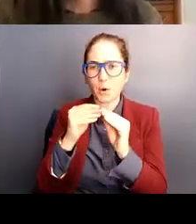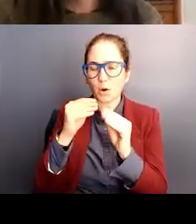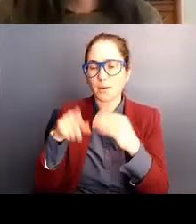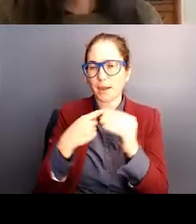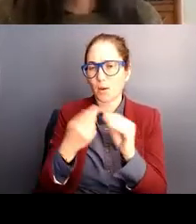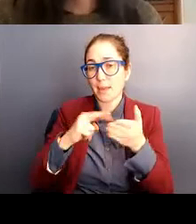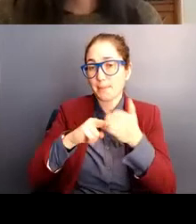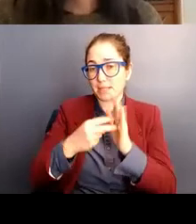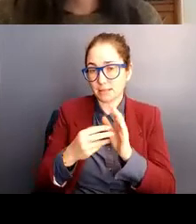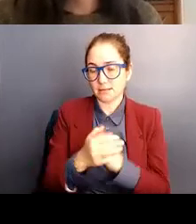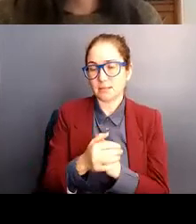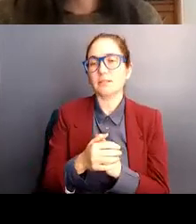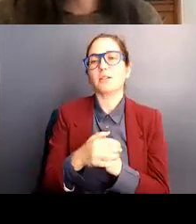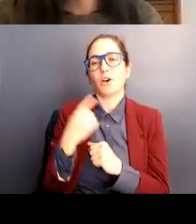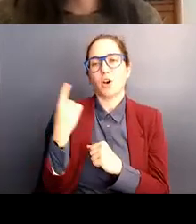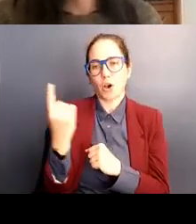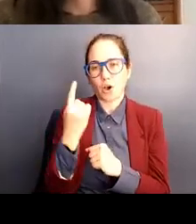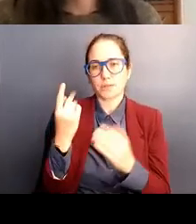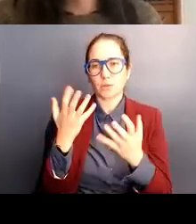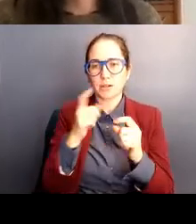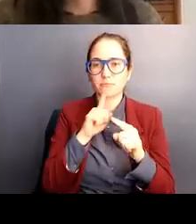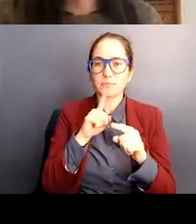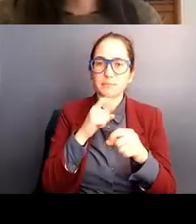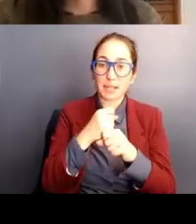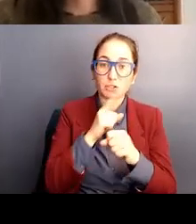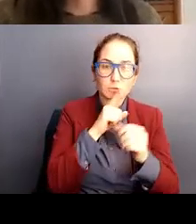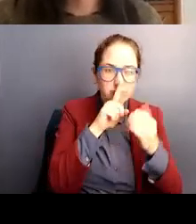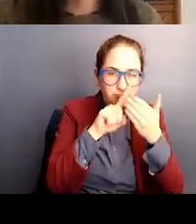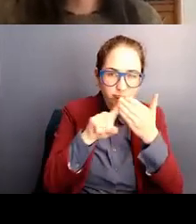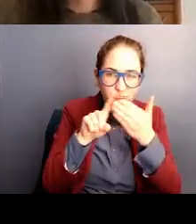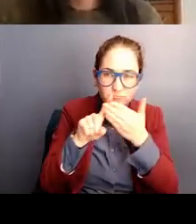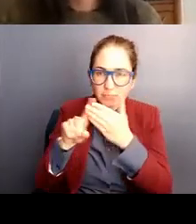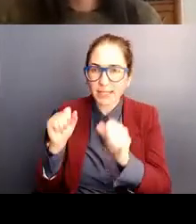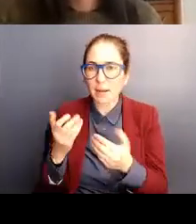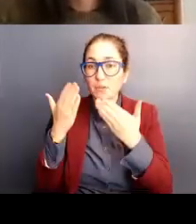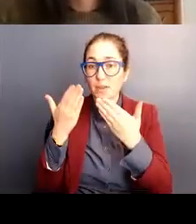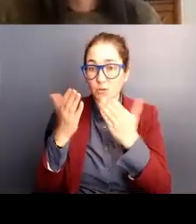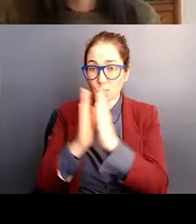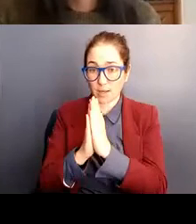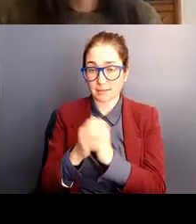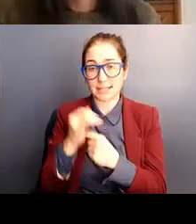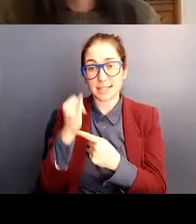You always want to do your due diligence to provide the request that someone's asking for. So if someone's asking for ASL